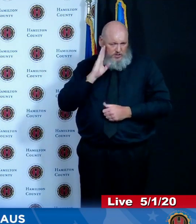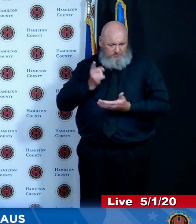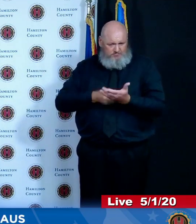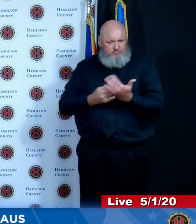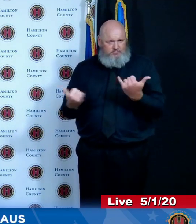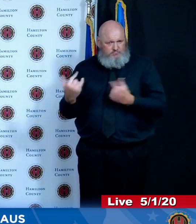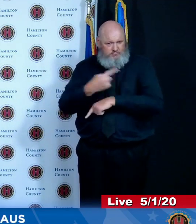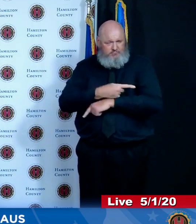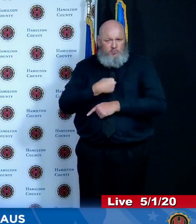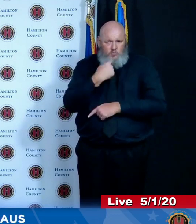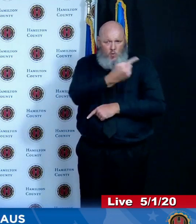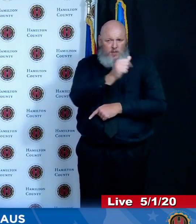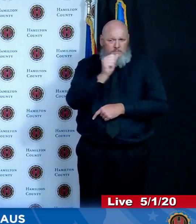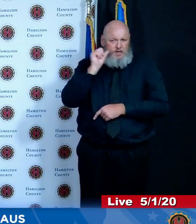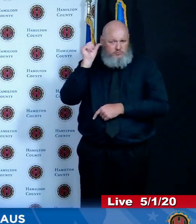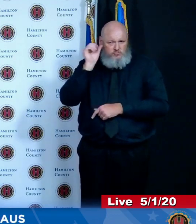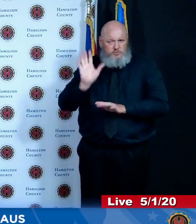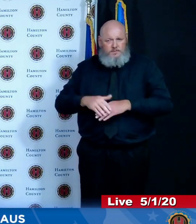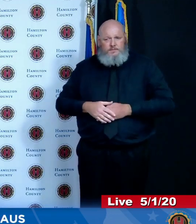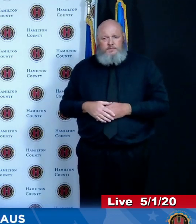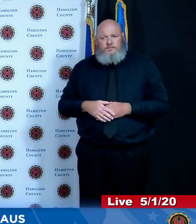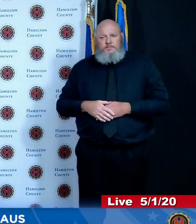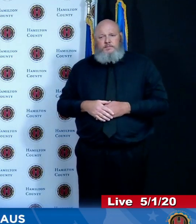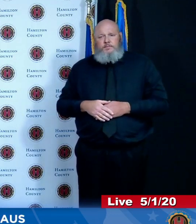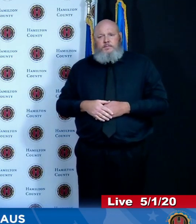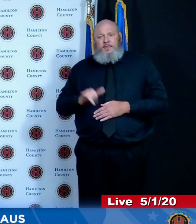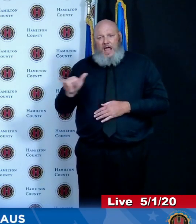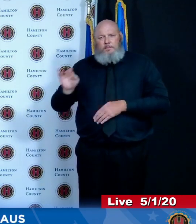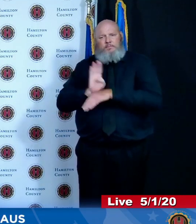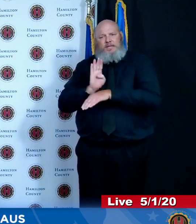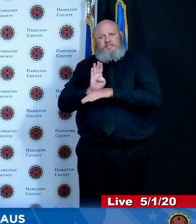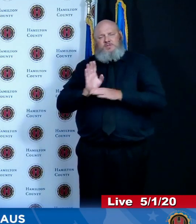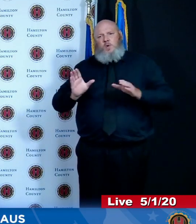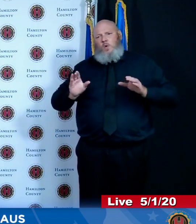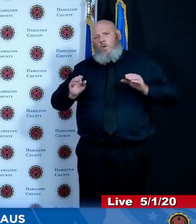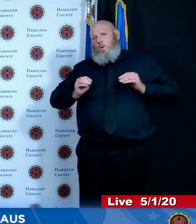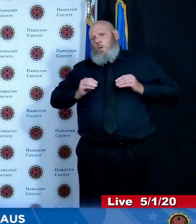many many of the really popular restaurants throughout our area and so